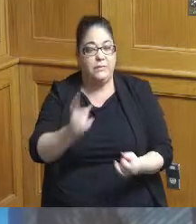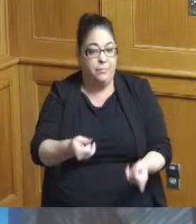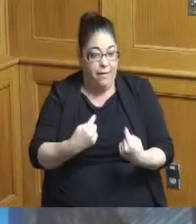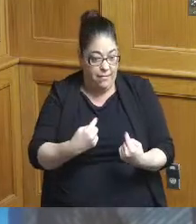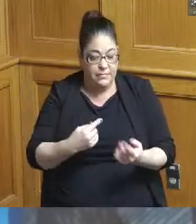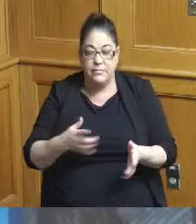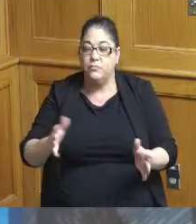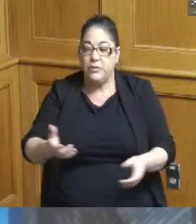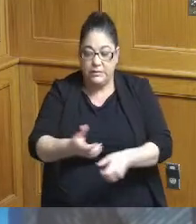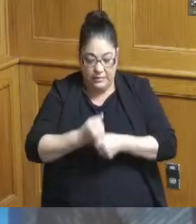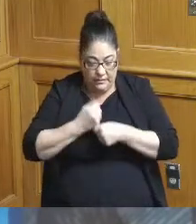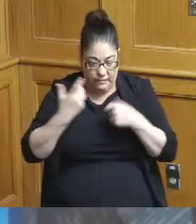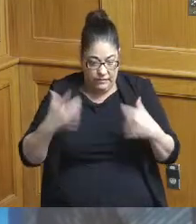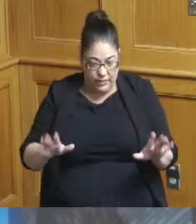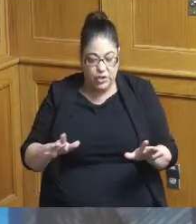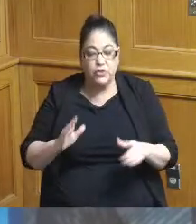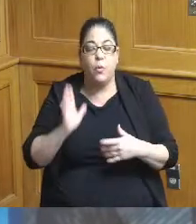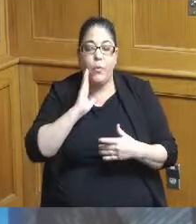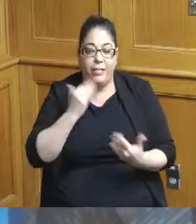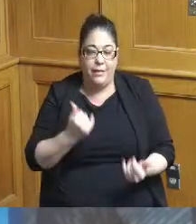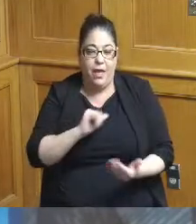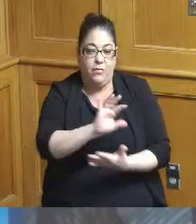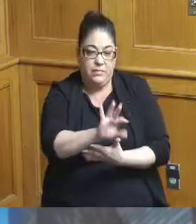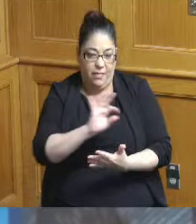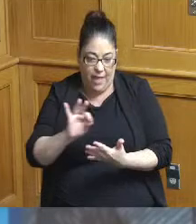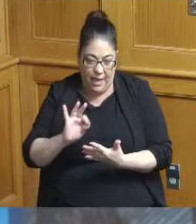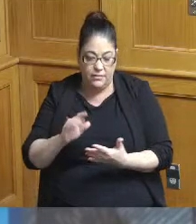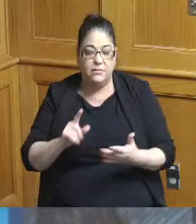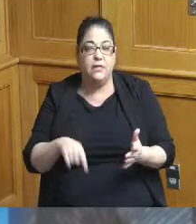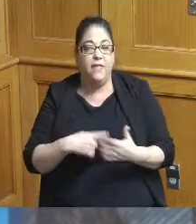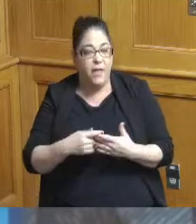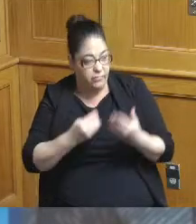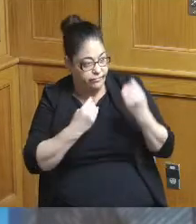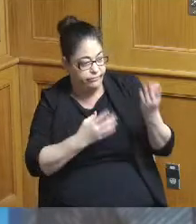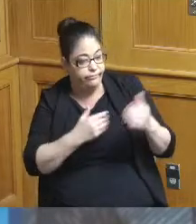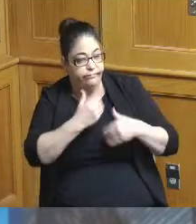ready to go into the selection process we will keep the Board apprised as we participate in